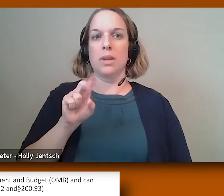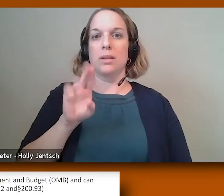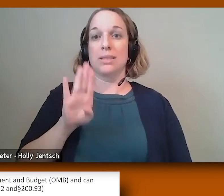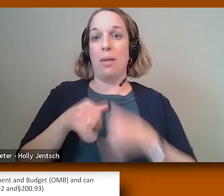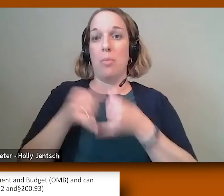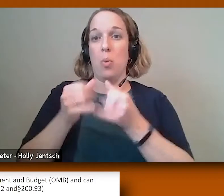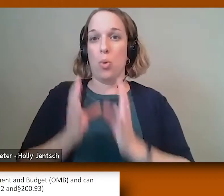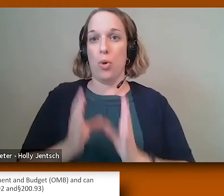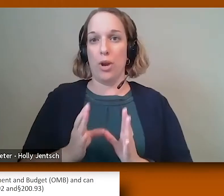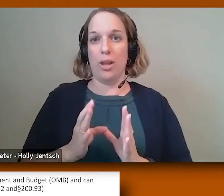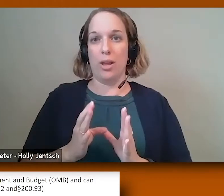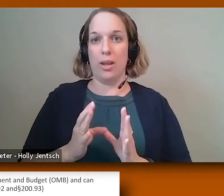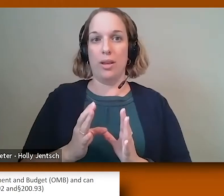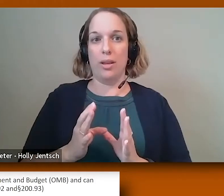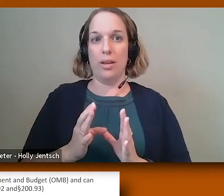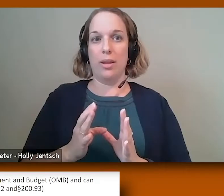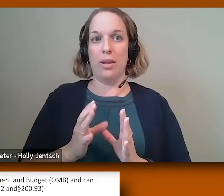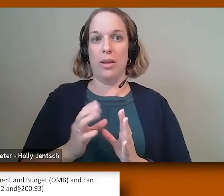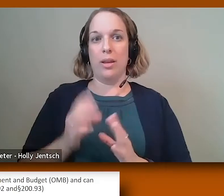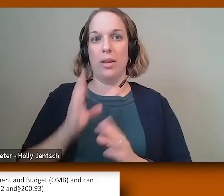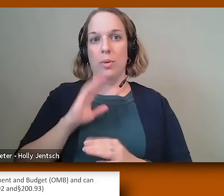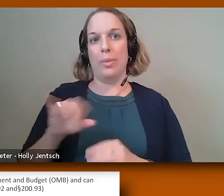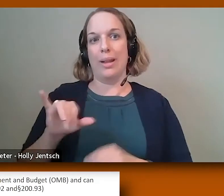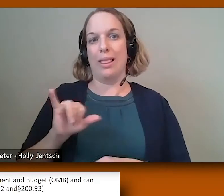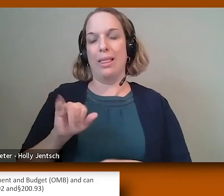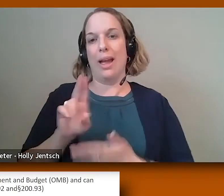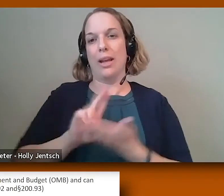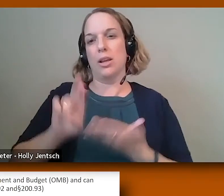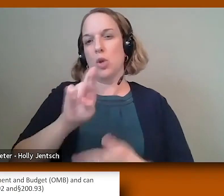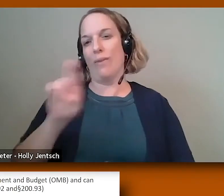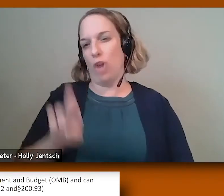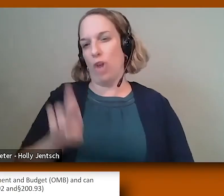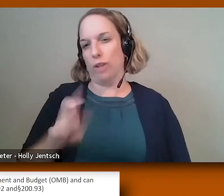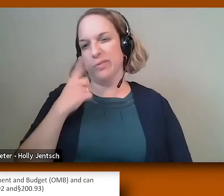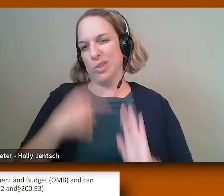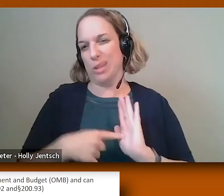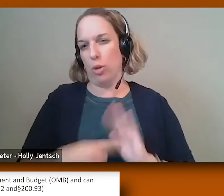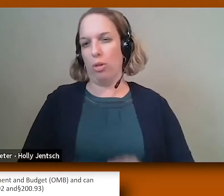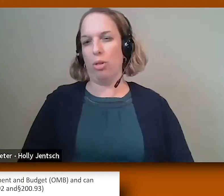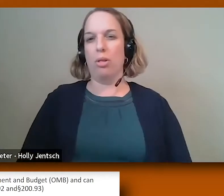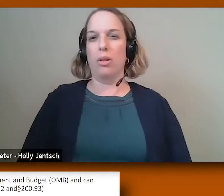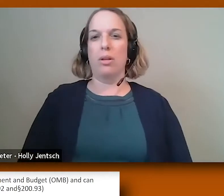we'll use U of R. So as an example, if RIT submits a proposal